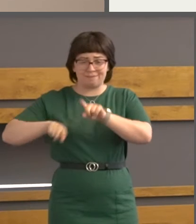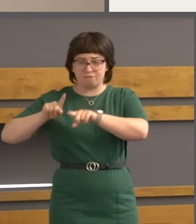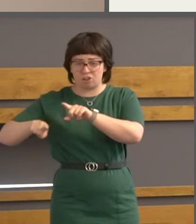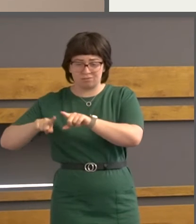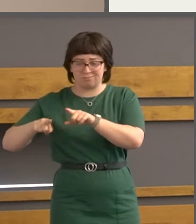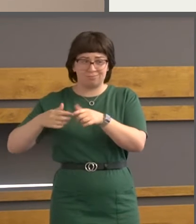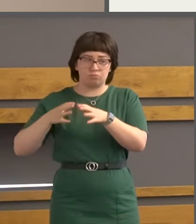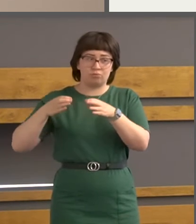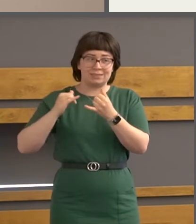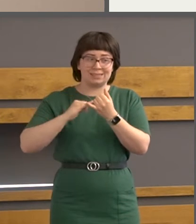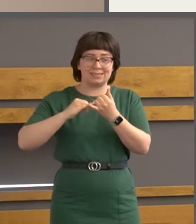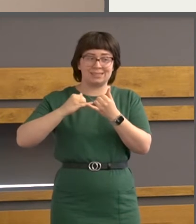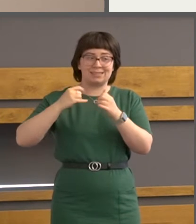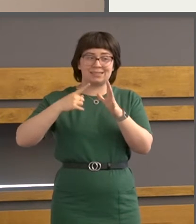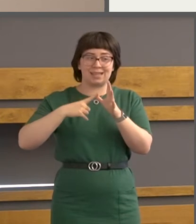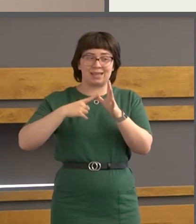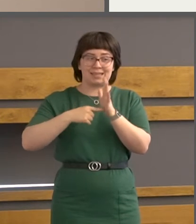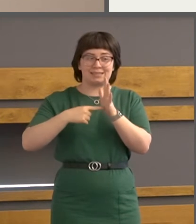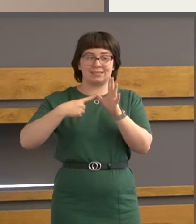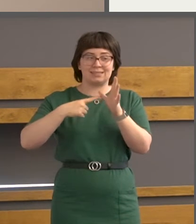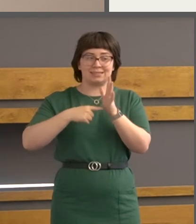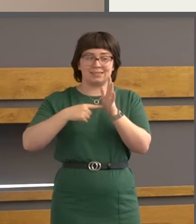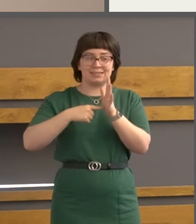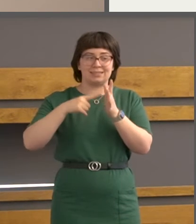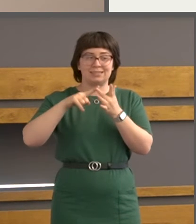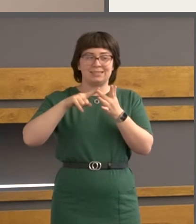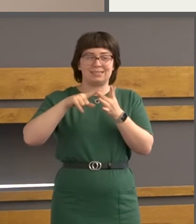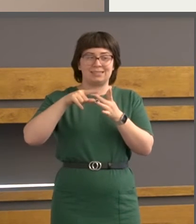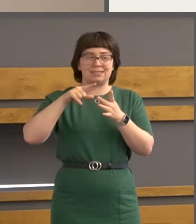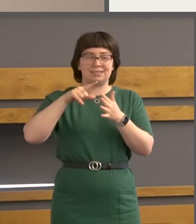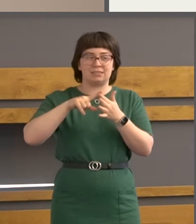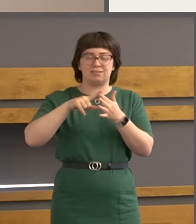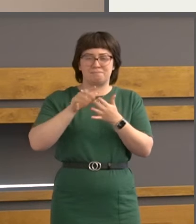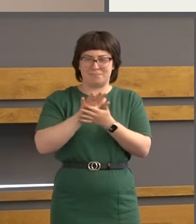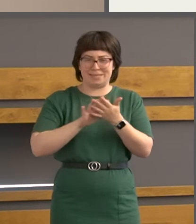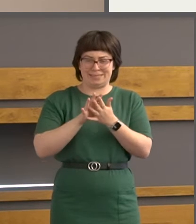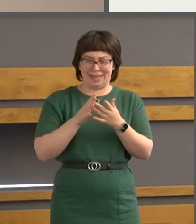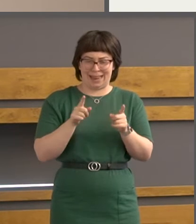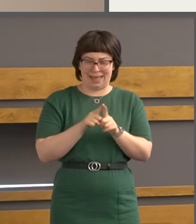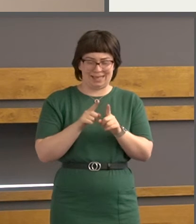which is, what is it? Like widow immolation